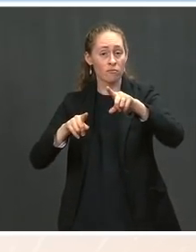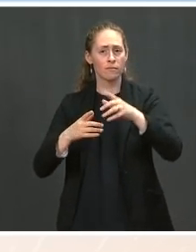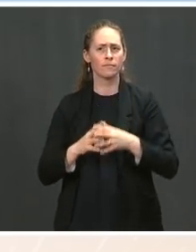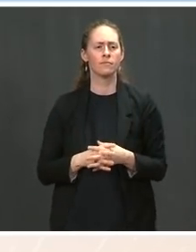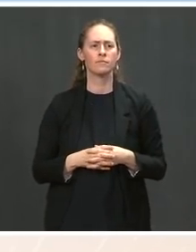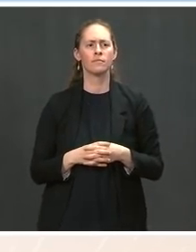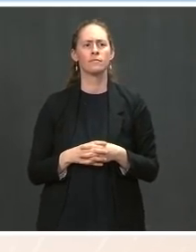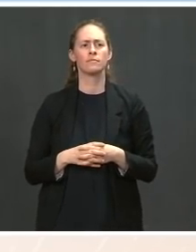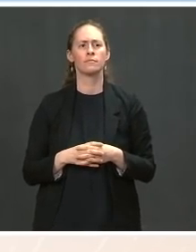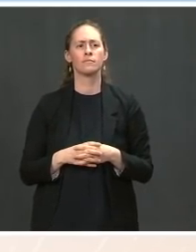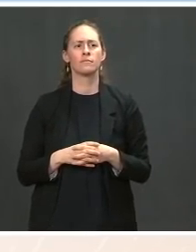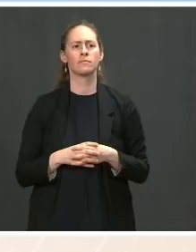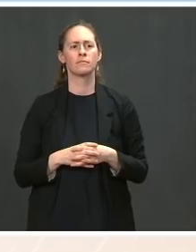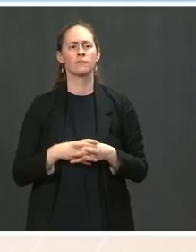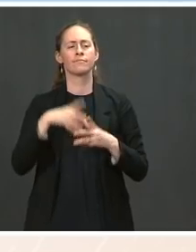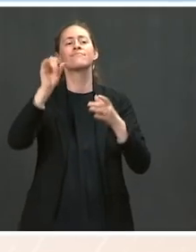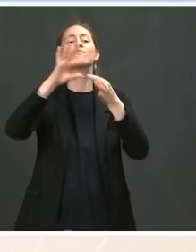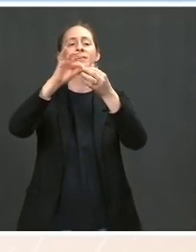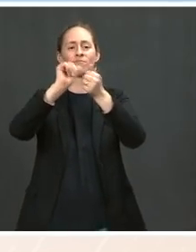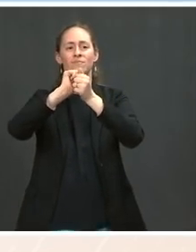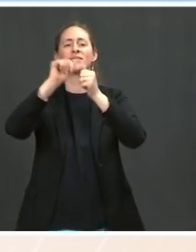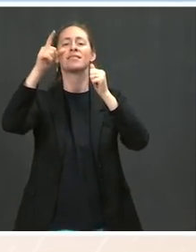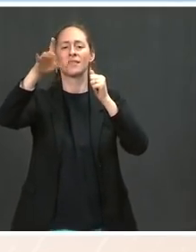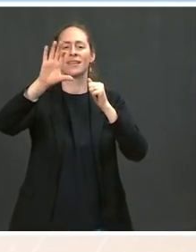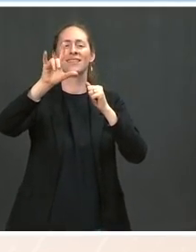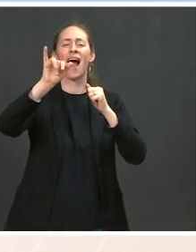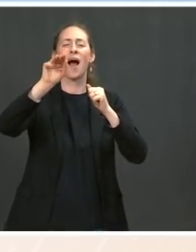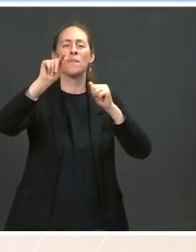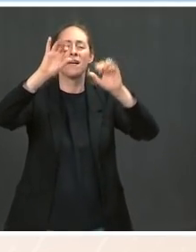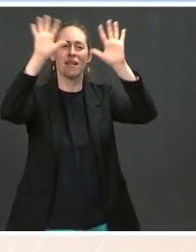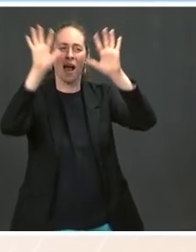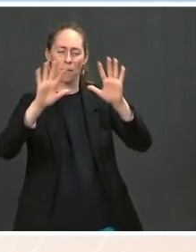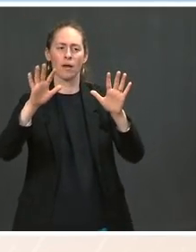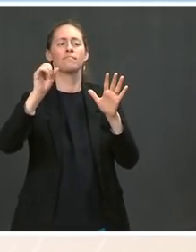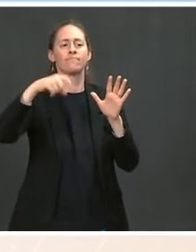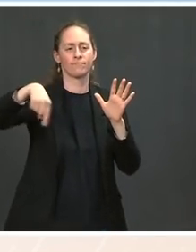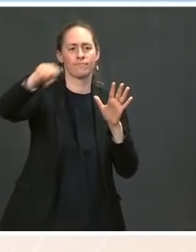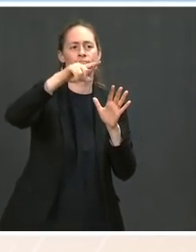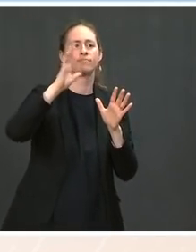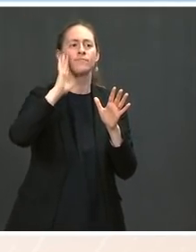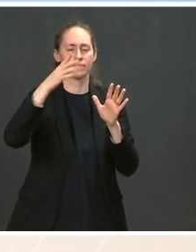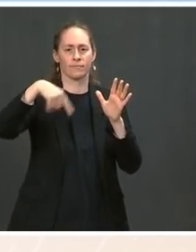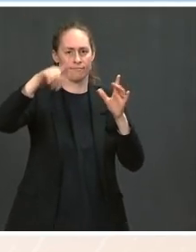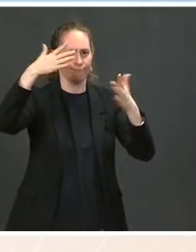as a bilateral, deal-making venue. It is -- we've invited about 40 global leaders.